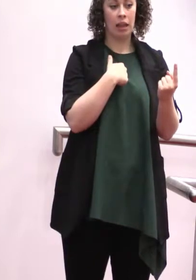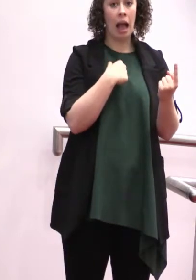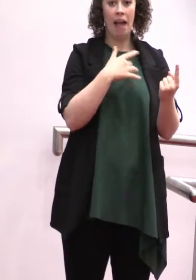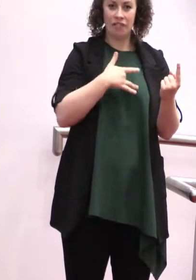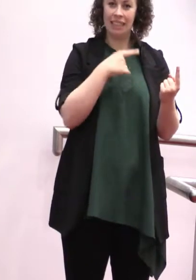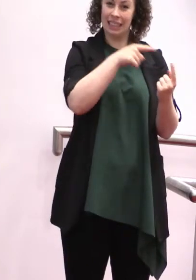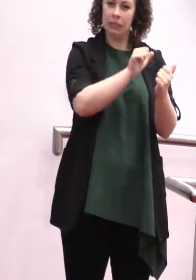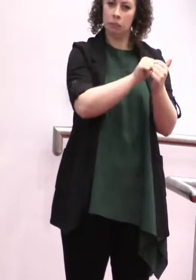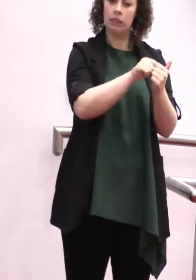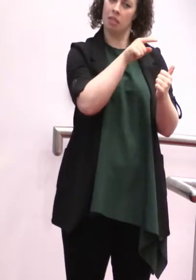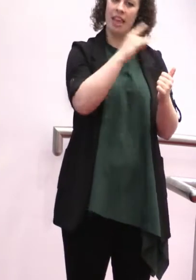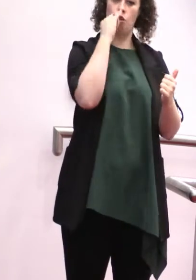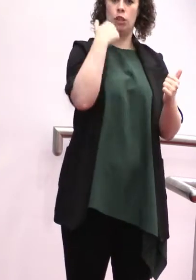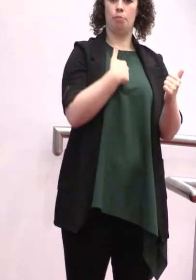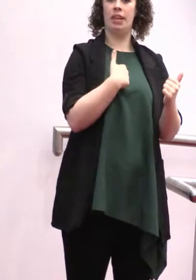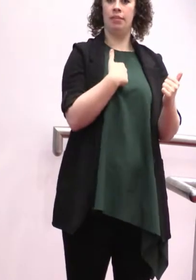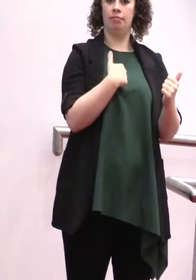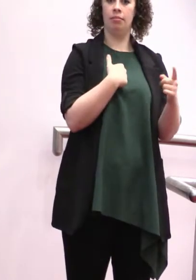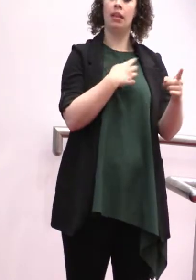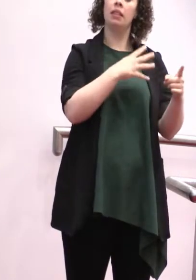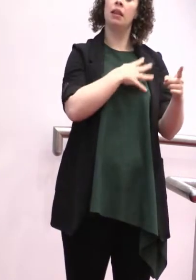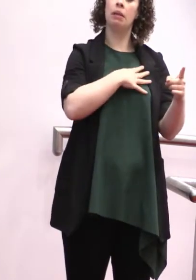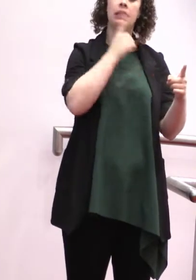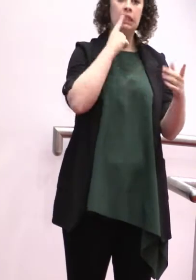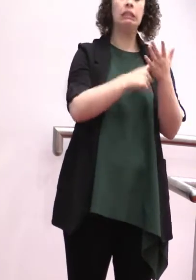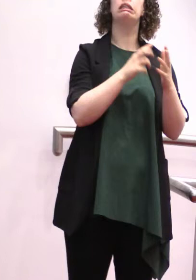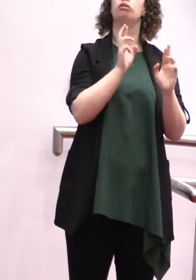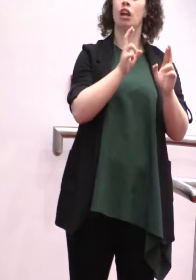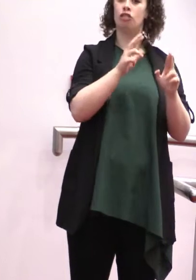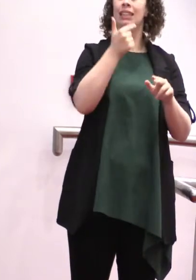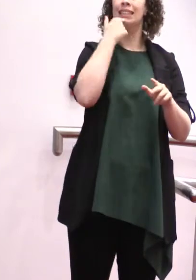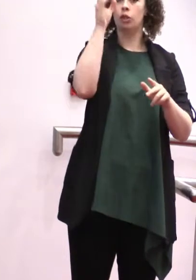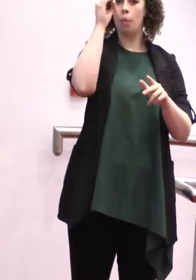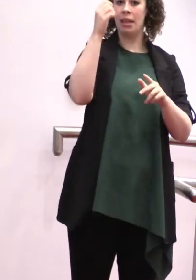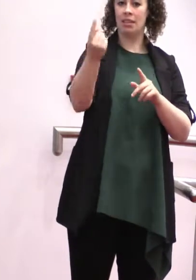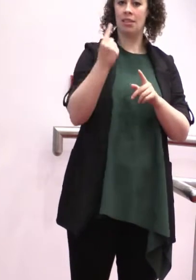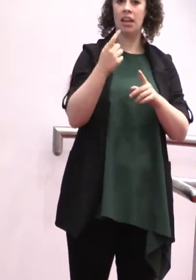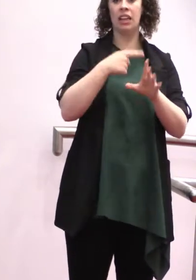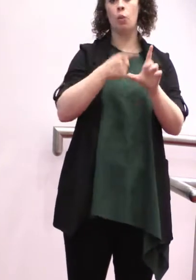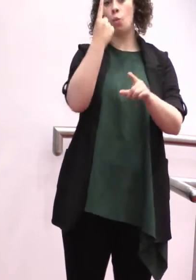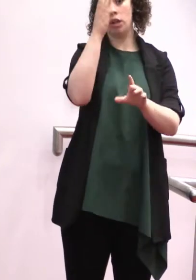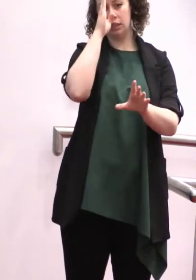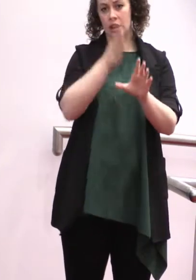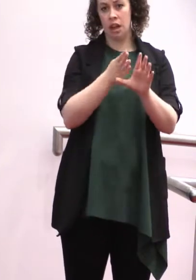As the committee decided to get a second opinion, one from a psychologist and one with somebody